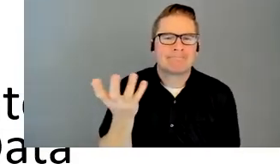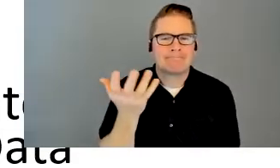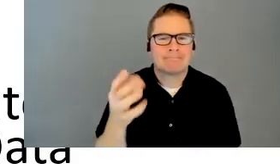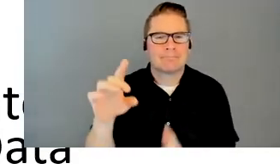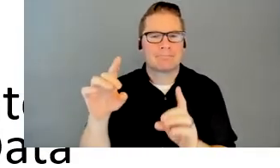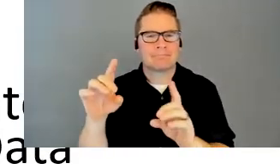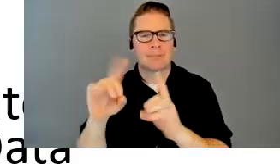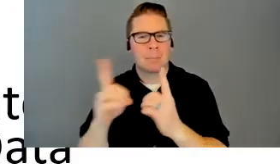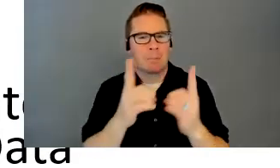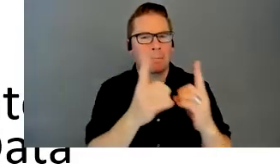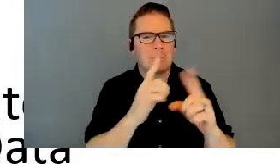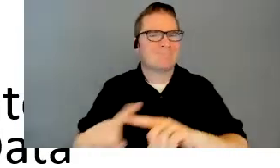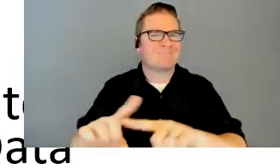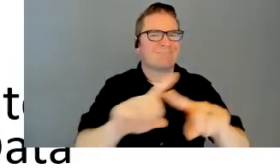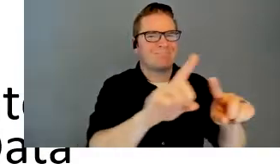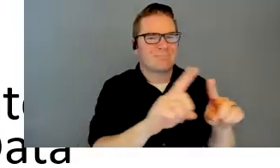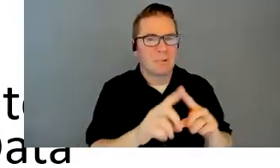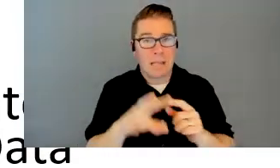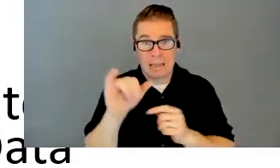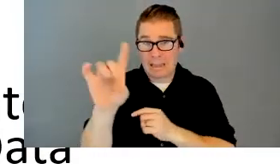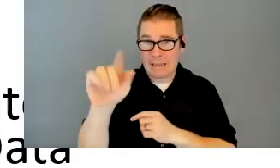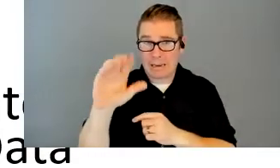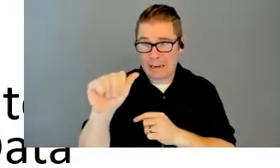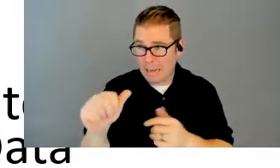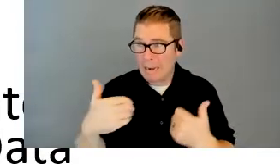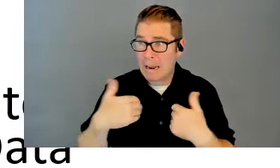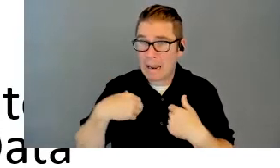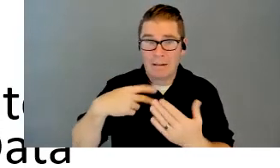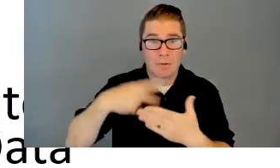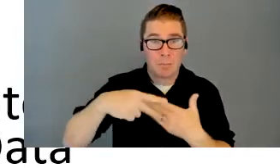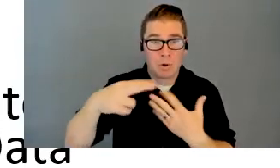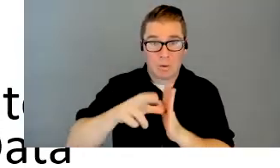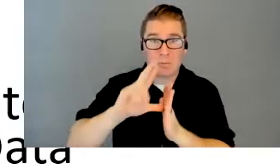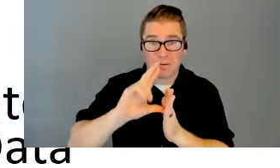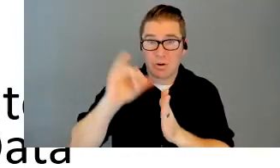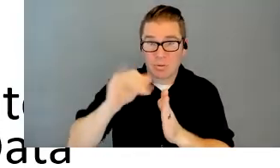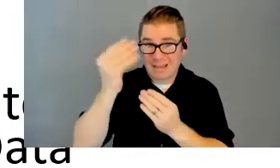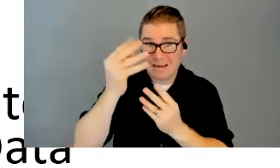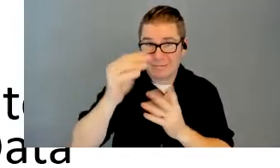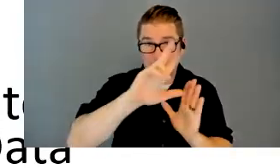this data as part of their program. And I think sometimes we do it to just check off a box